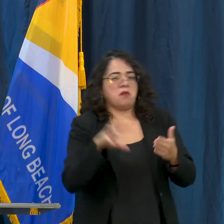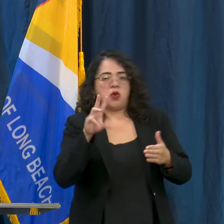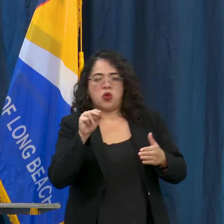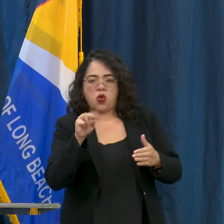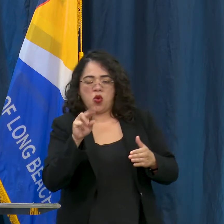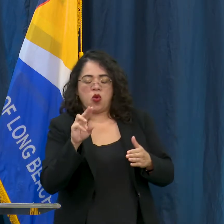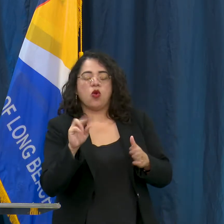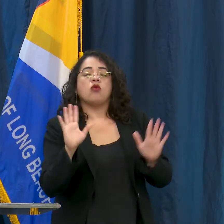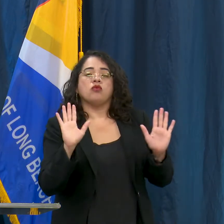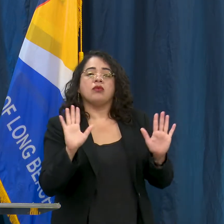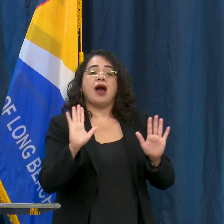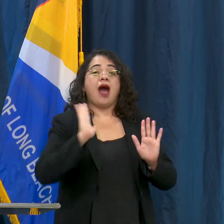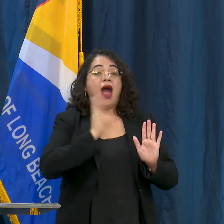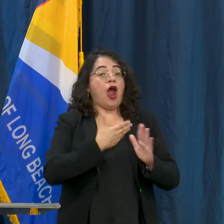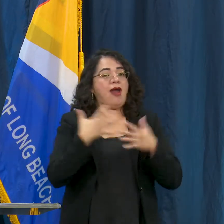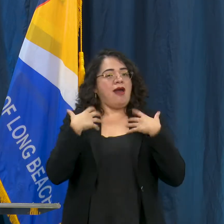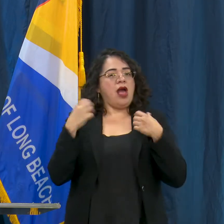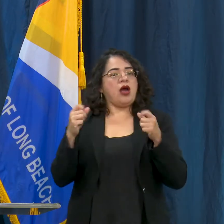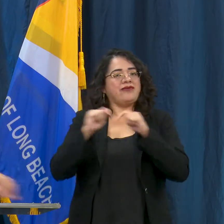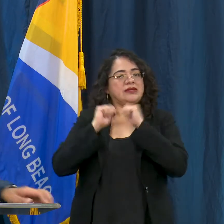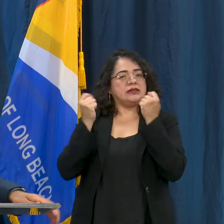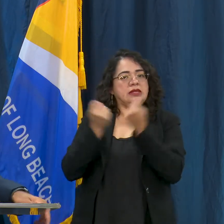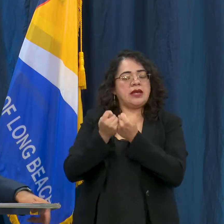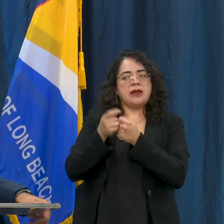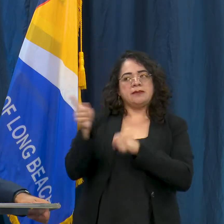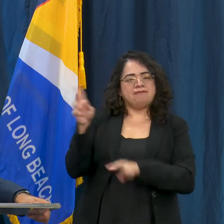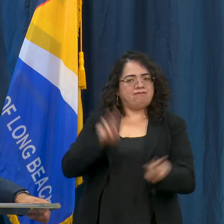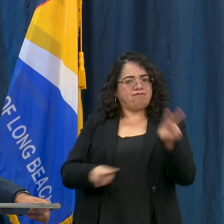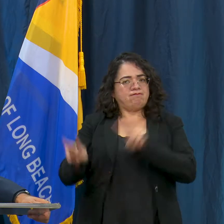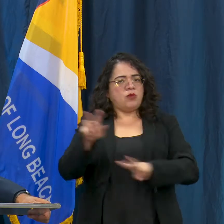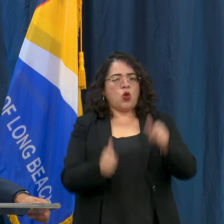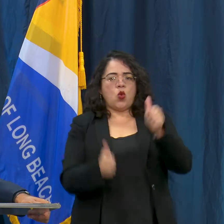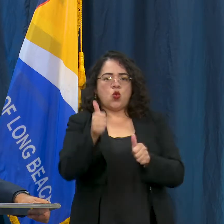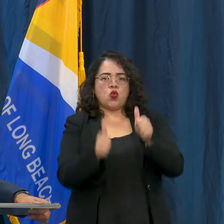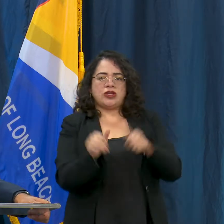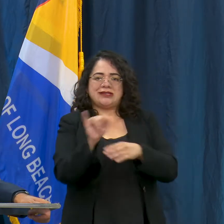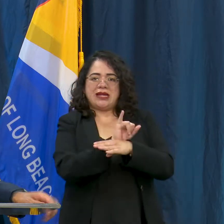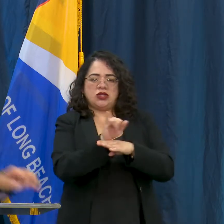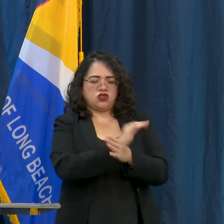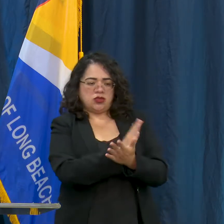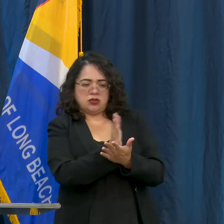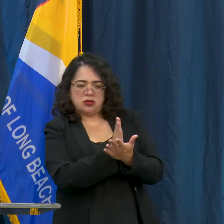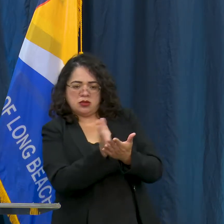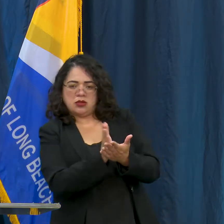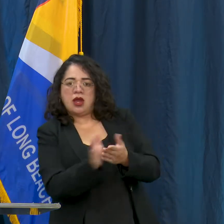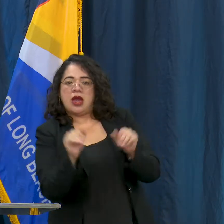where we are with these industries. So there's two sets of